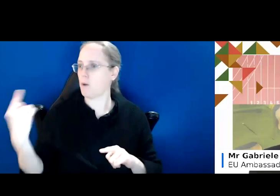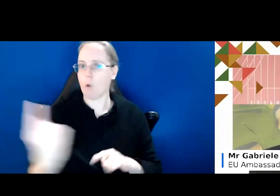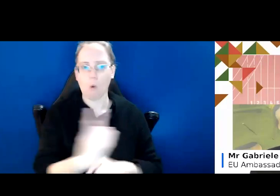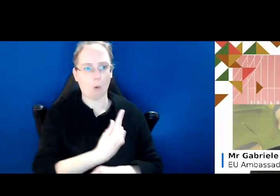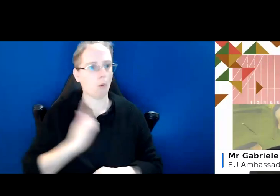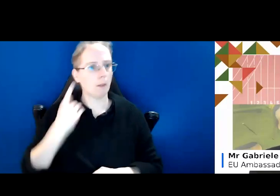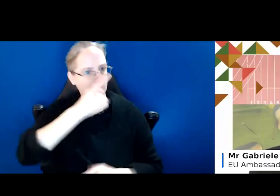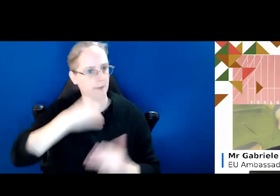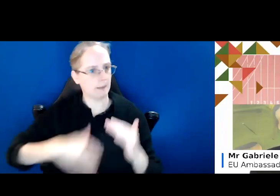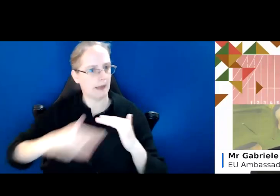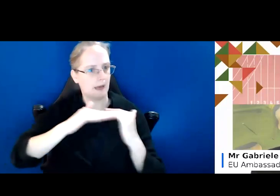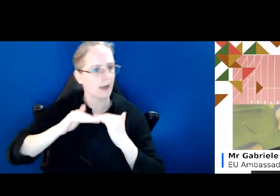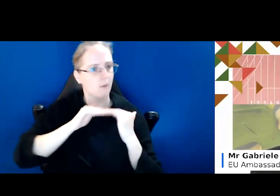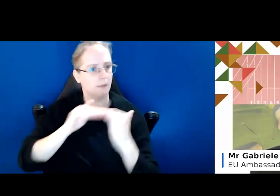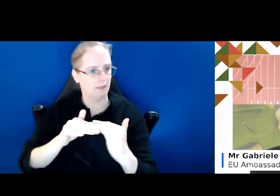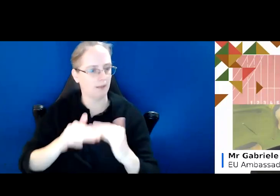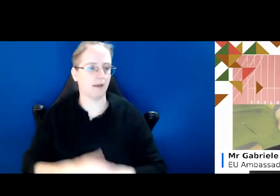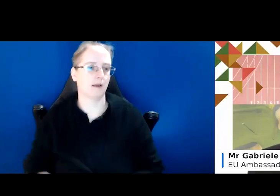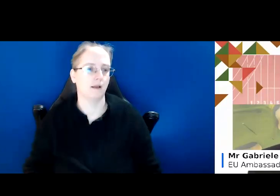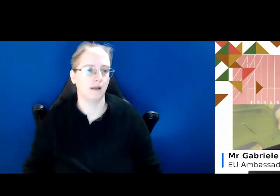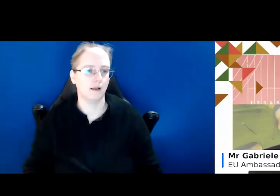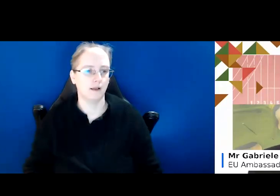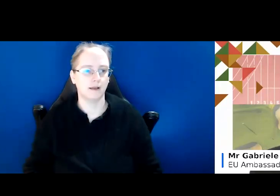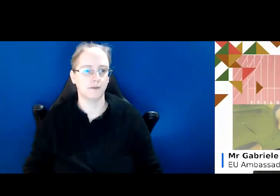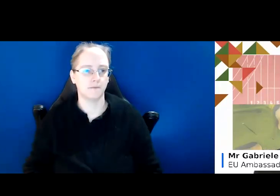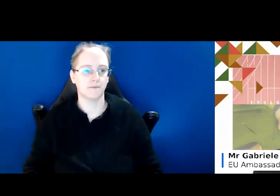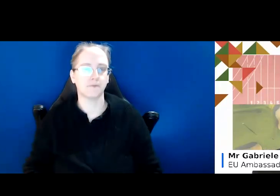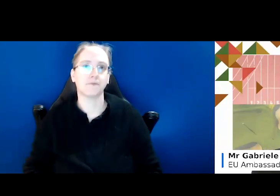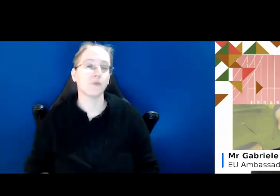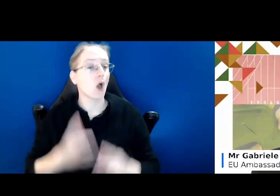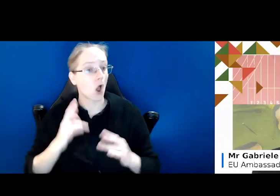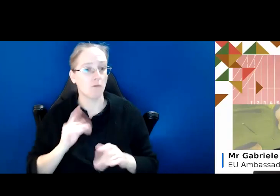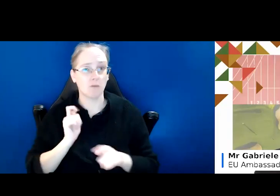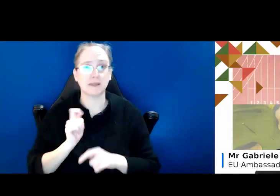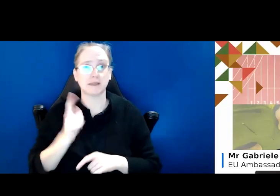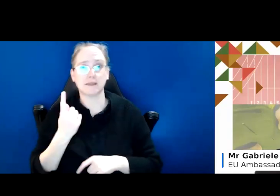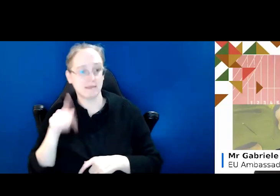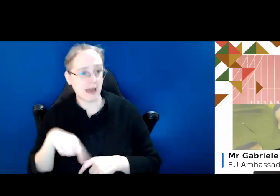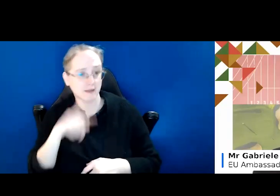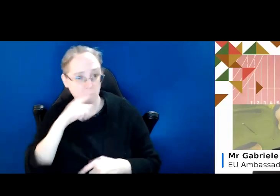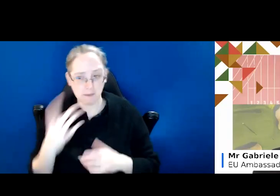And I hope that of the nearly 1000 participants who have joined today